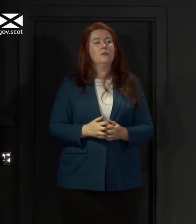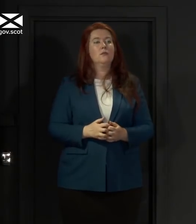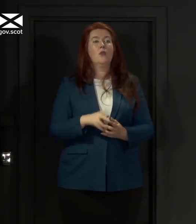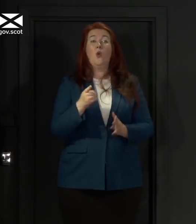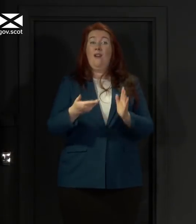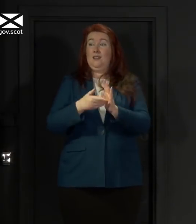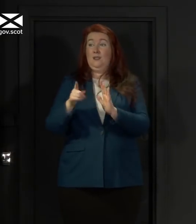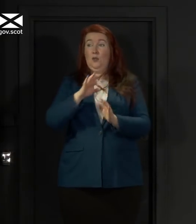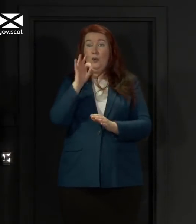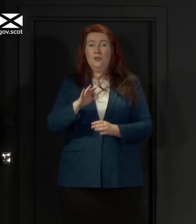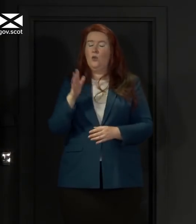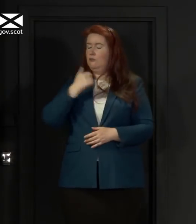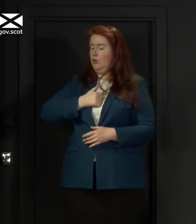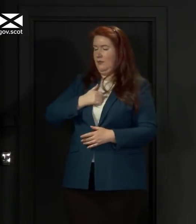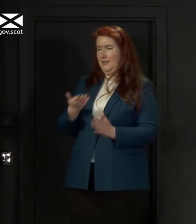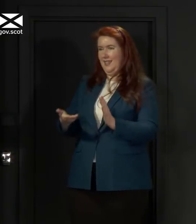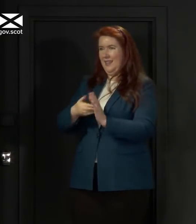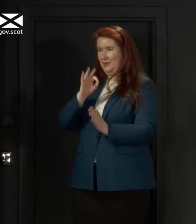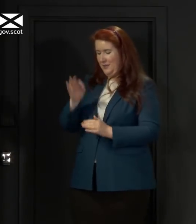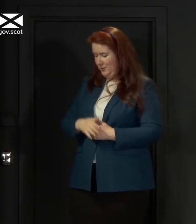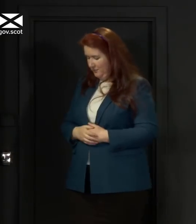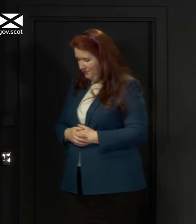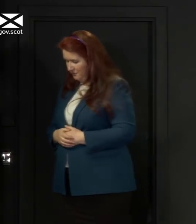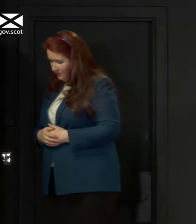Oh sorry! my apologies you asked Professor Leitch a question too.